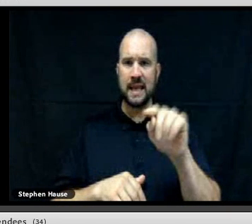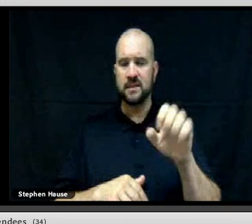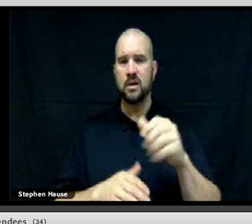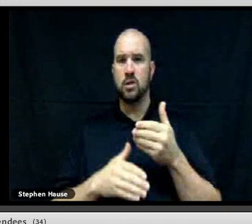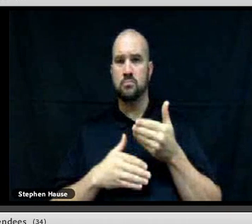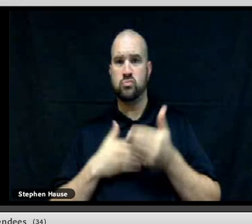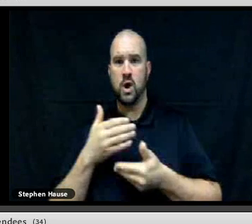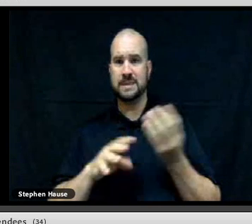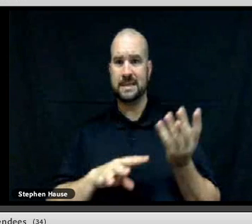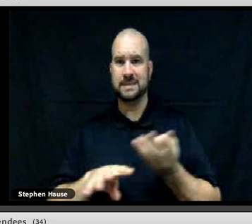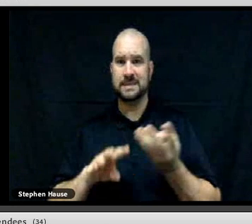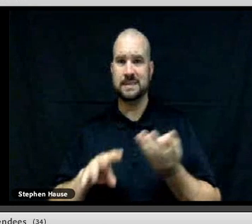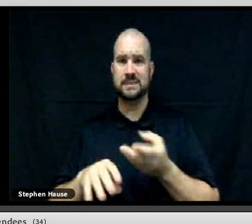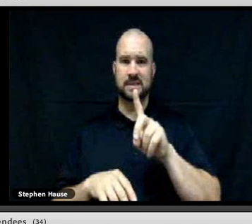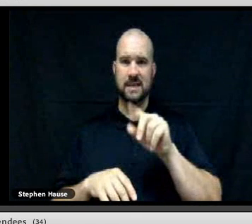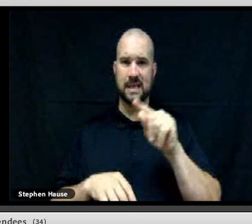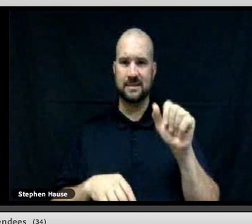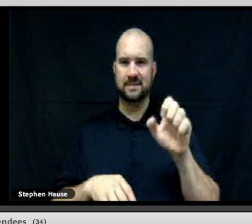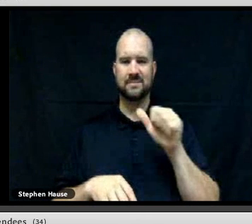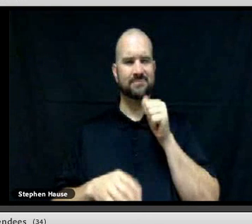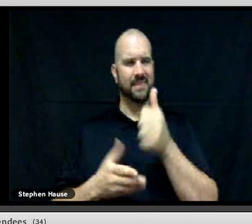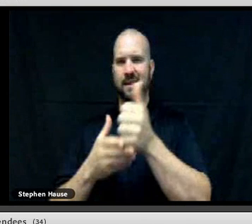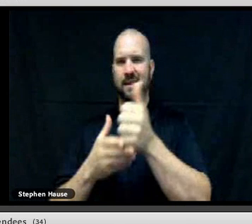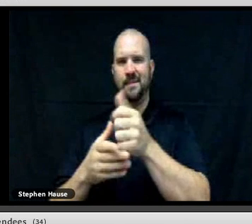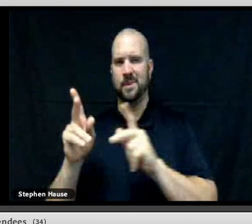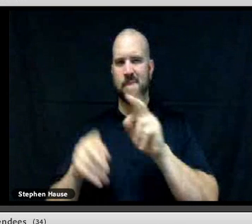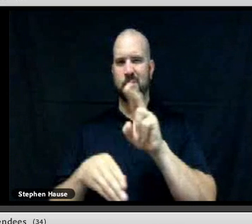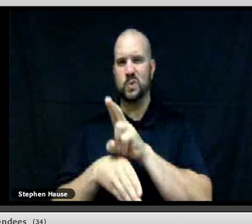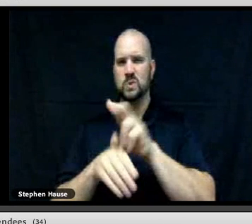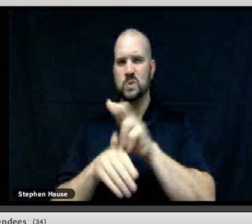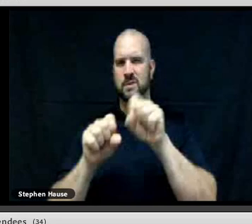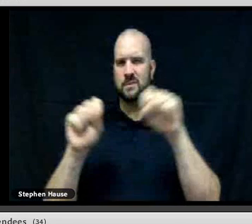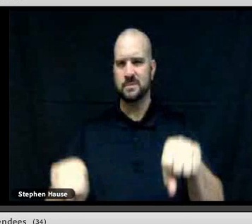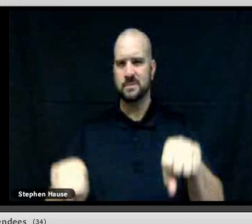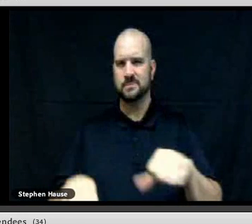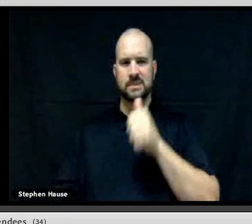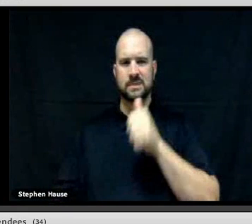that's not going to help them find a relevant resource related to a particular time period.